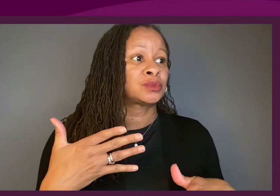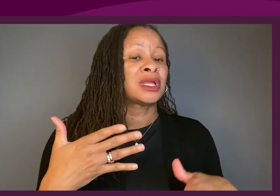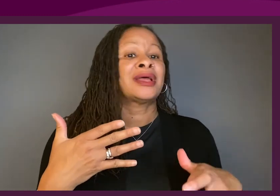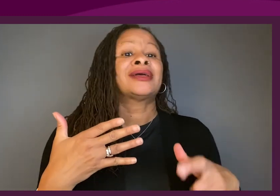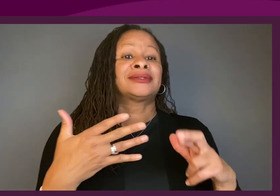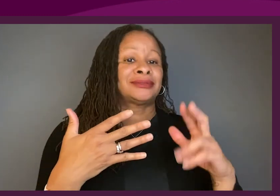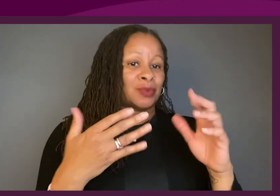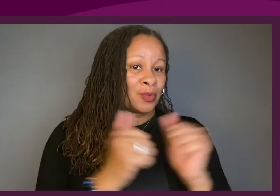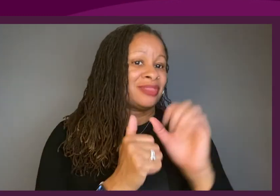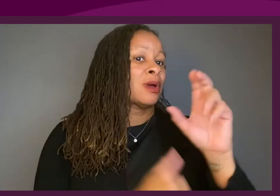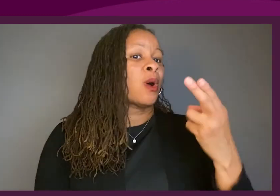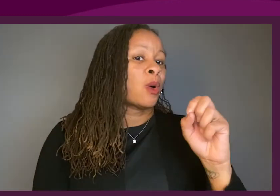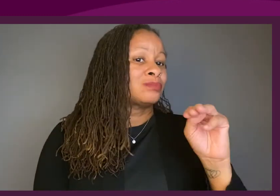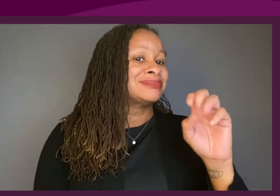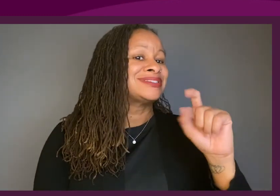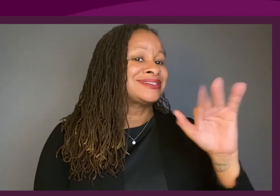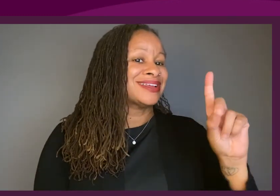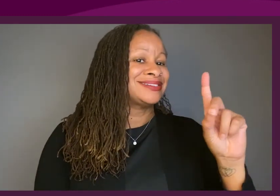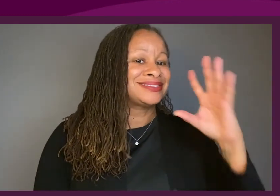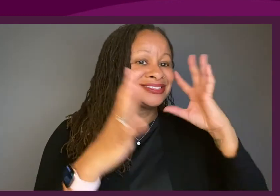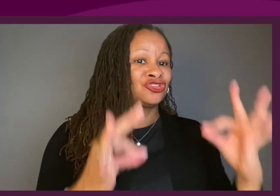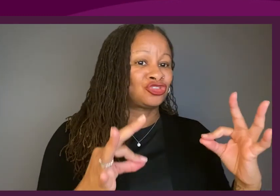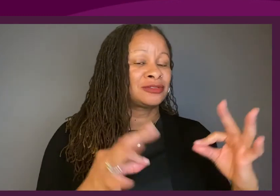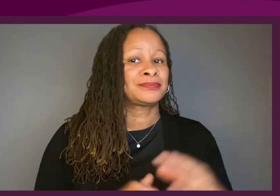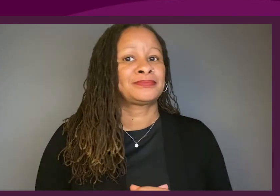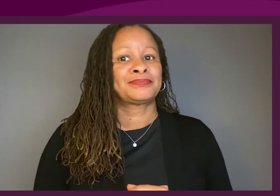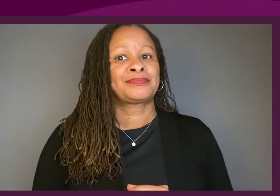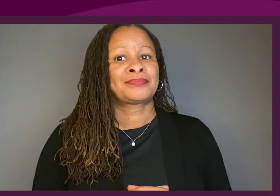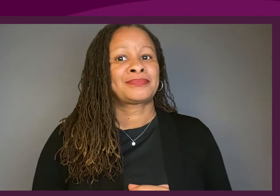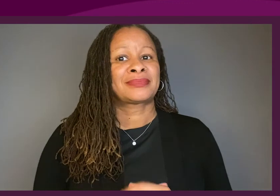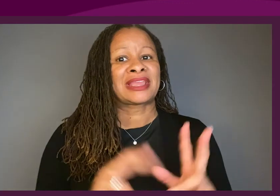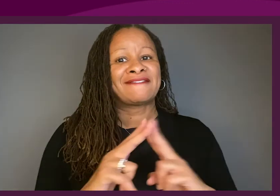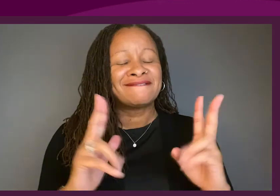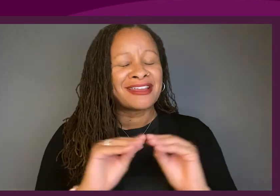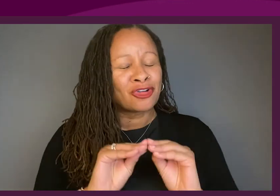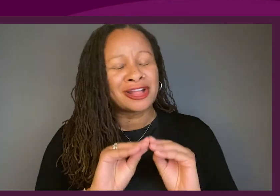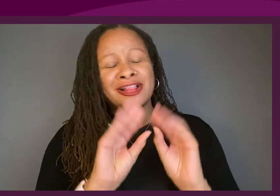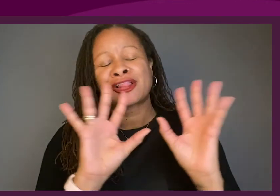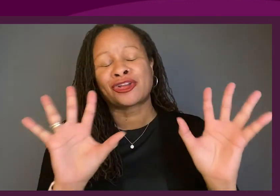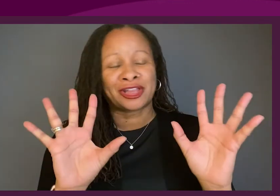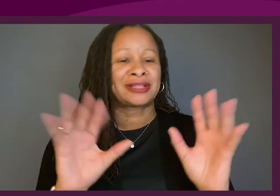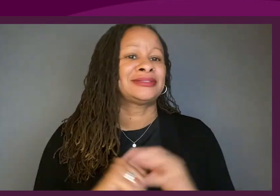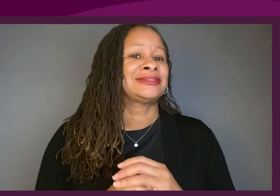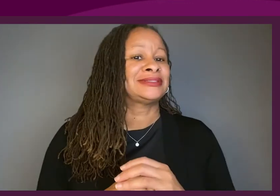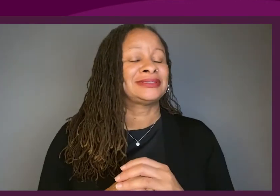have a right to be served in the most integrated setting appropriate to their needs.